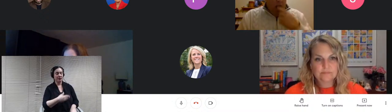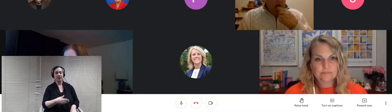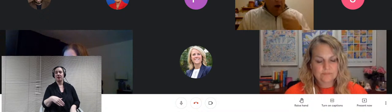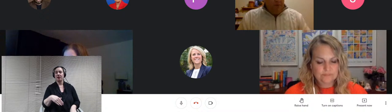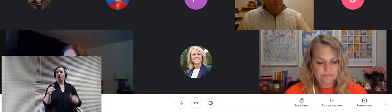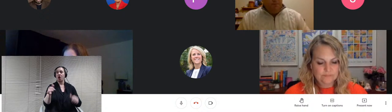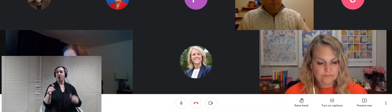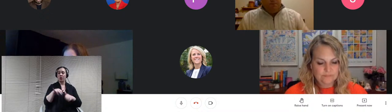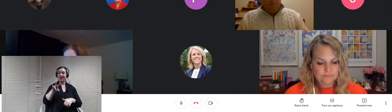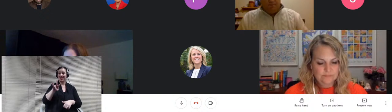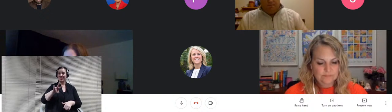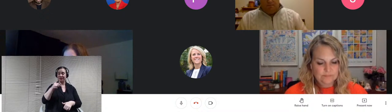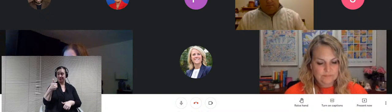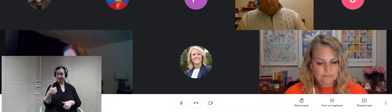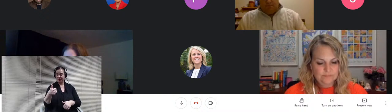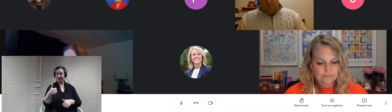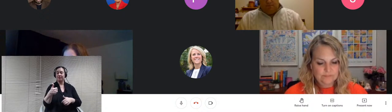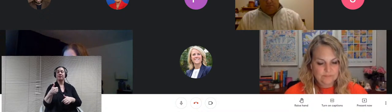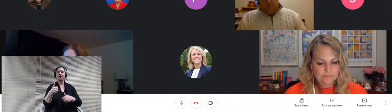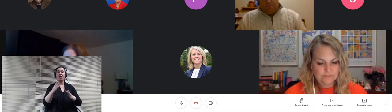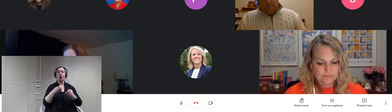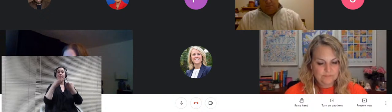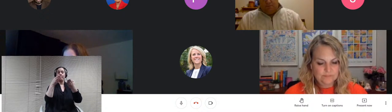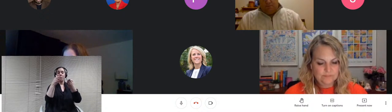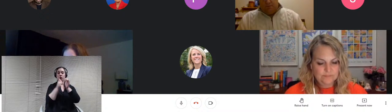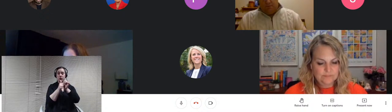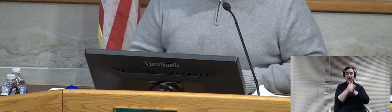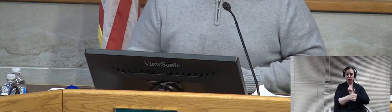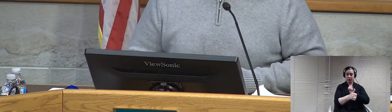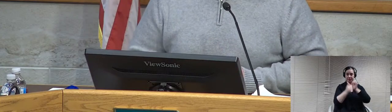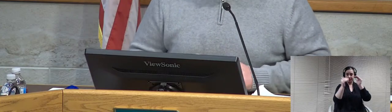next item is the appointment of auditor Doctor Peterson.